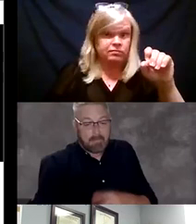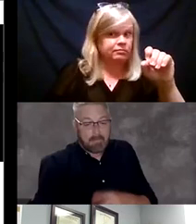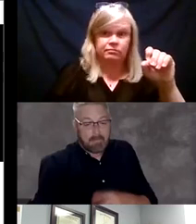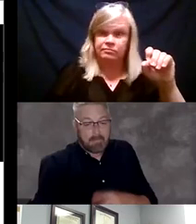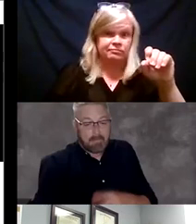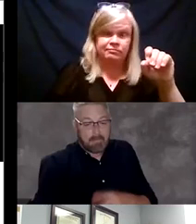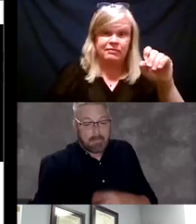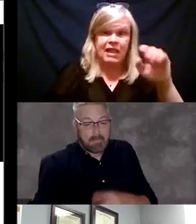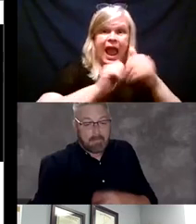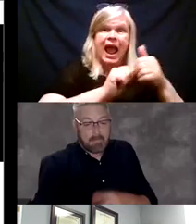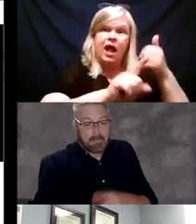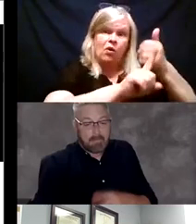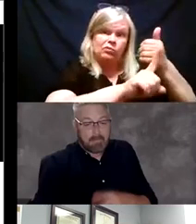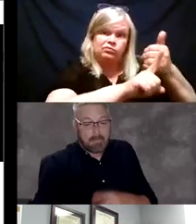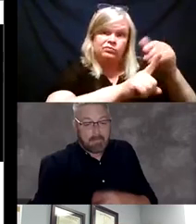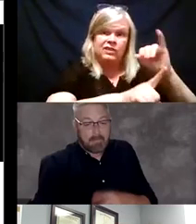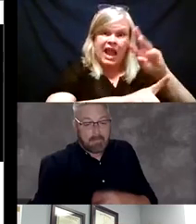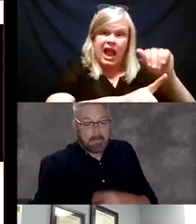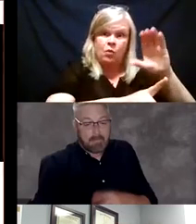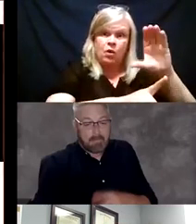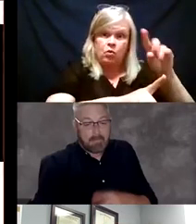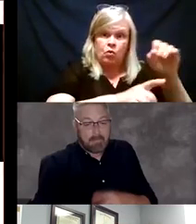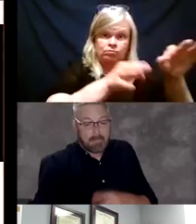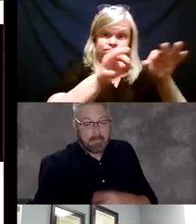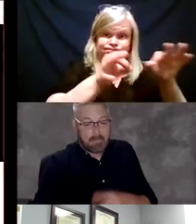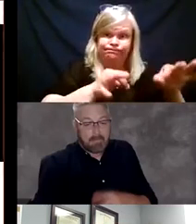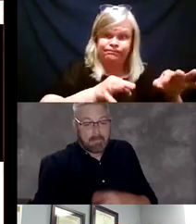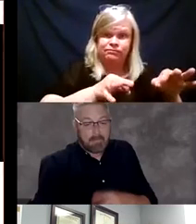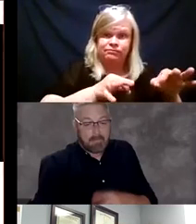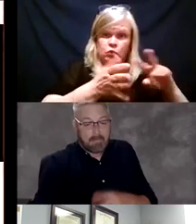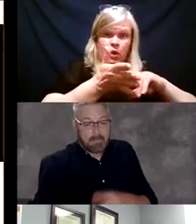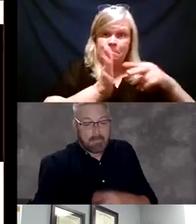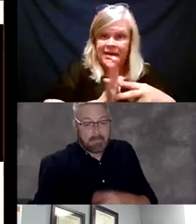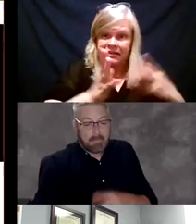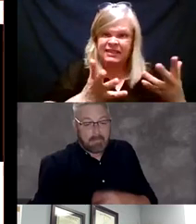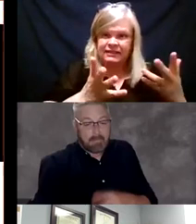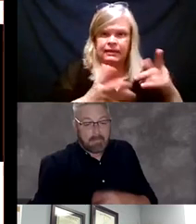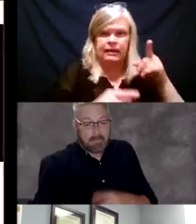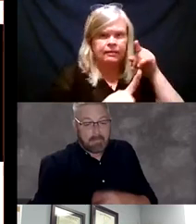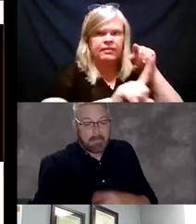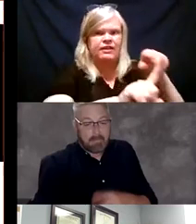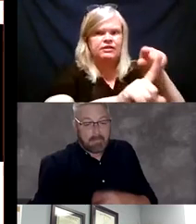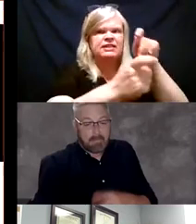DEFINES IT AS. THERE ARE VERY SPECIFIC CRITERIA